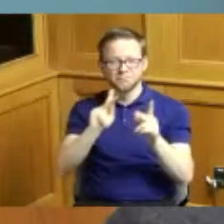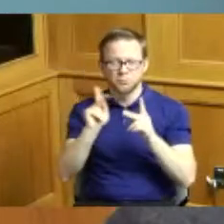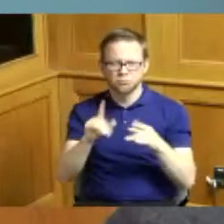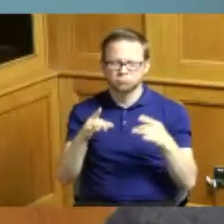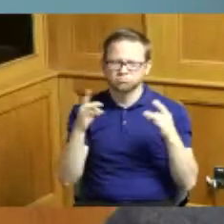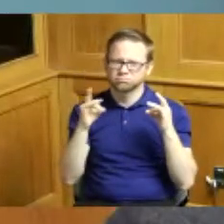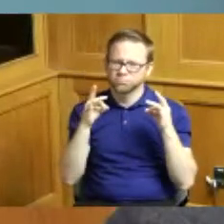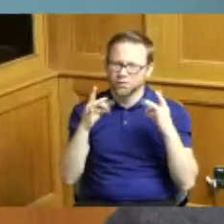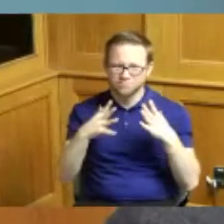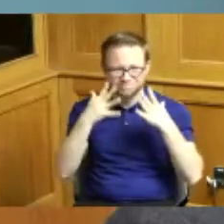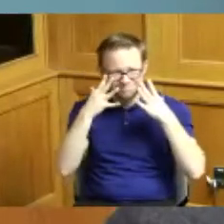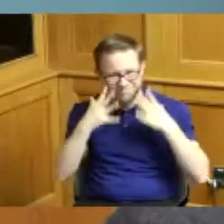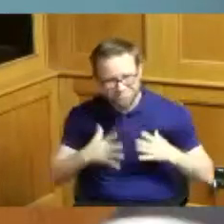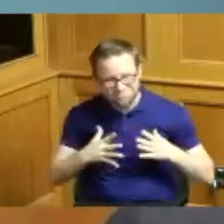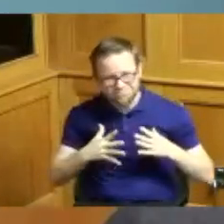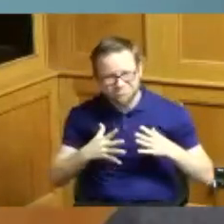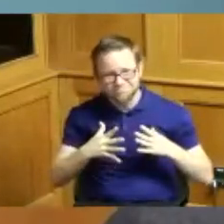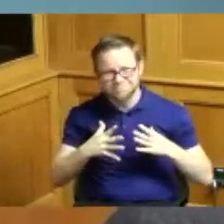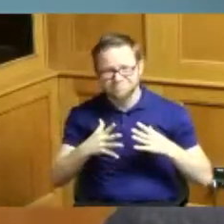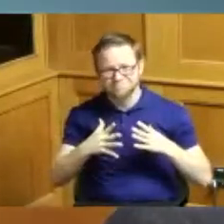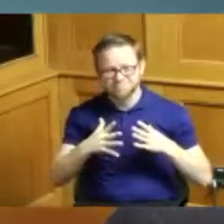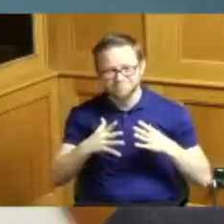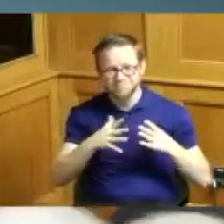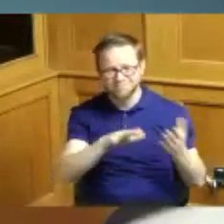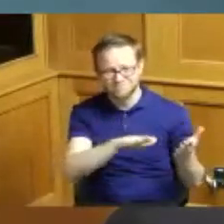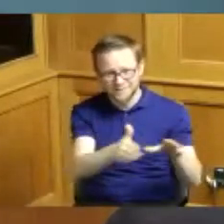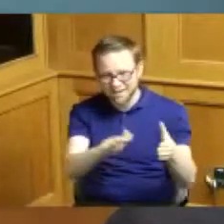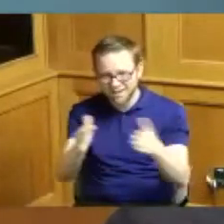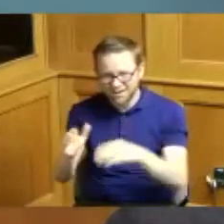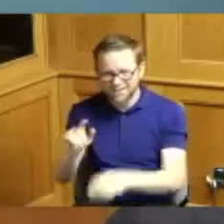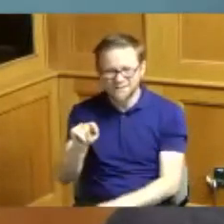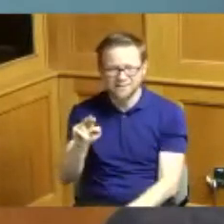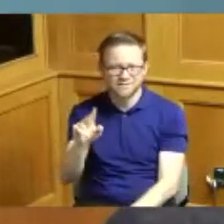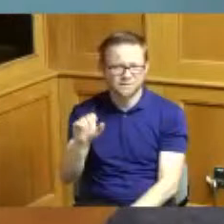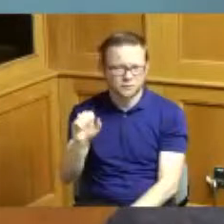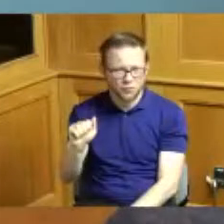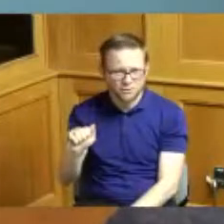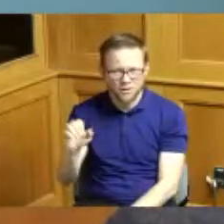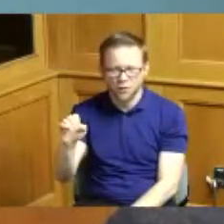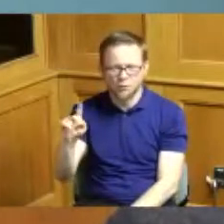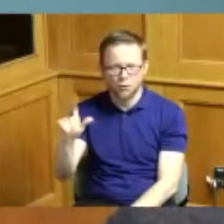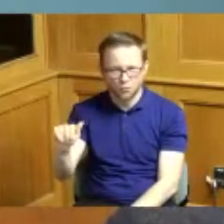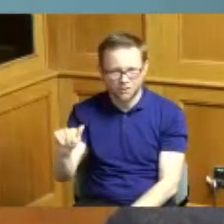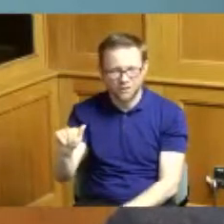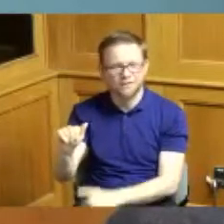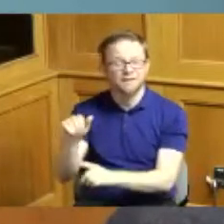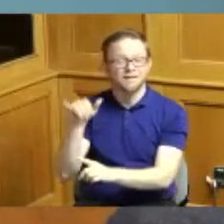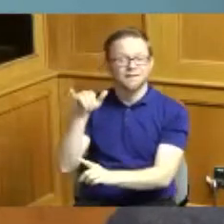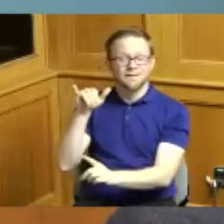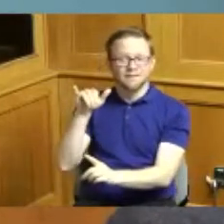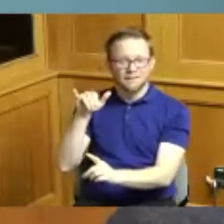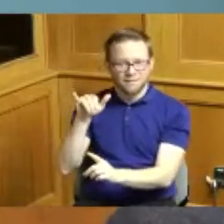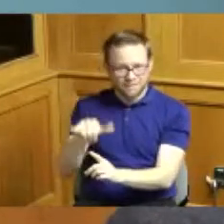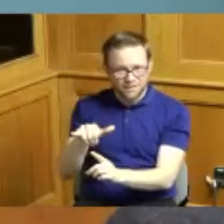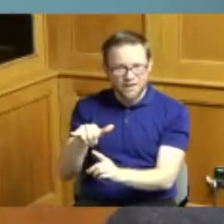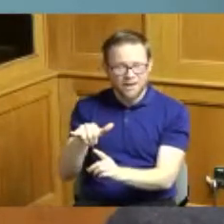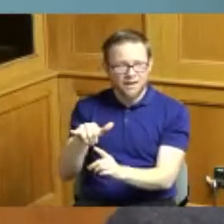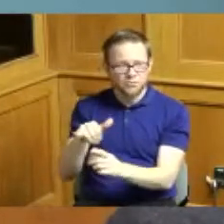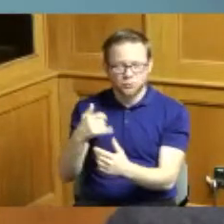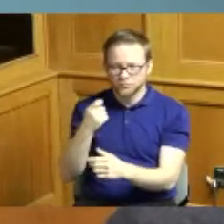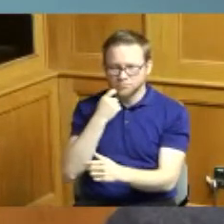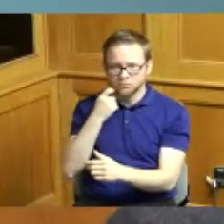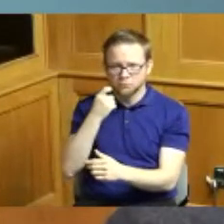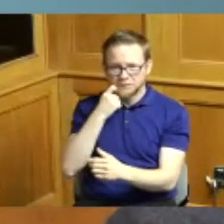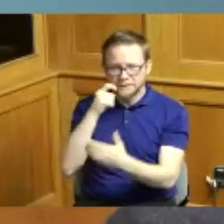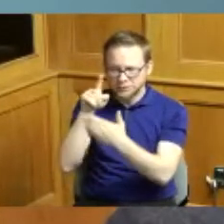uh killed um in Tulsa Oklahoma as of our latest discovery of research on that there were four